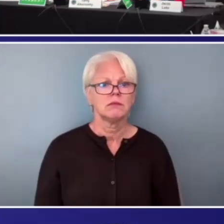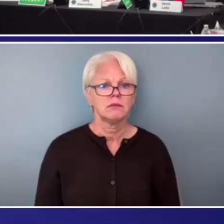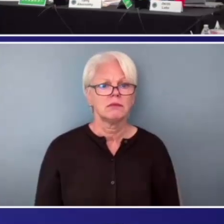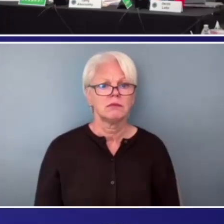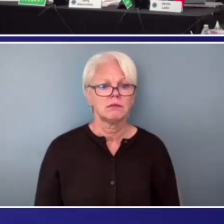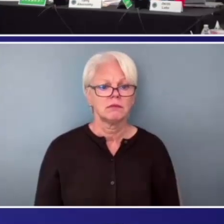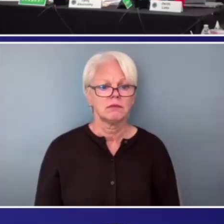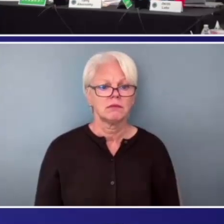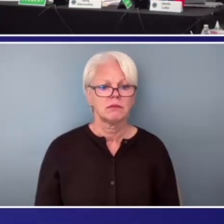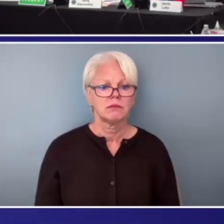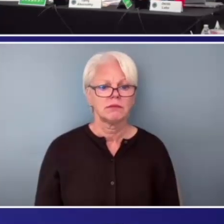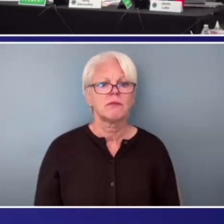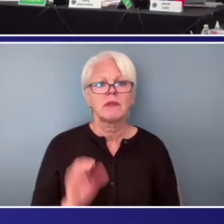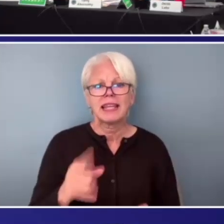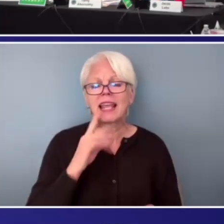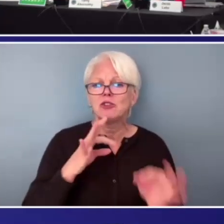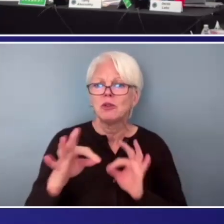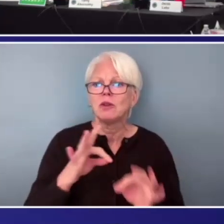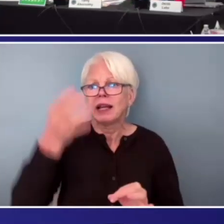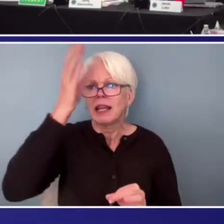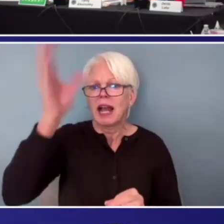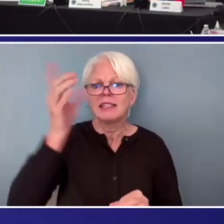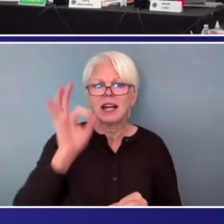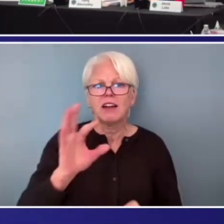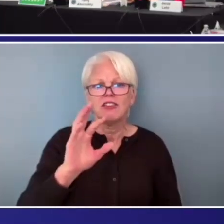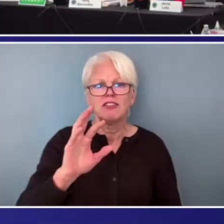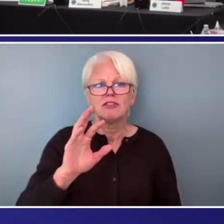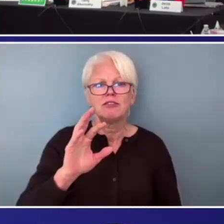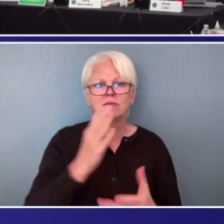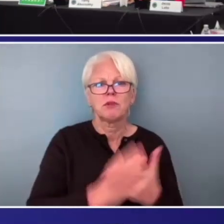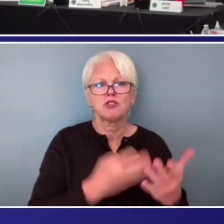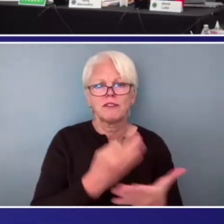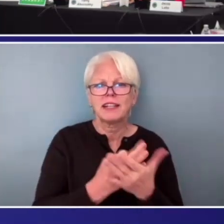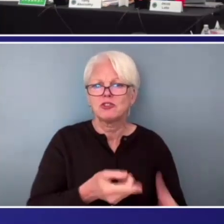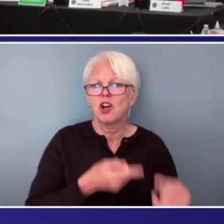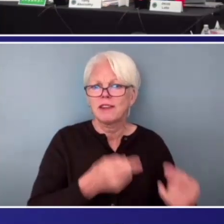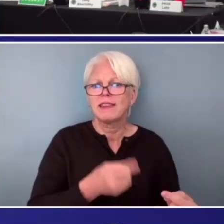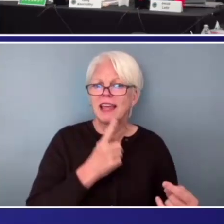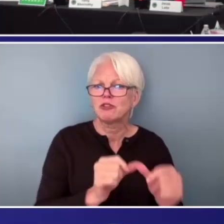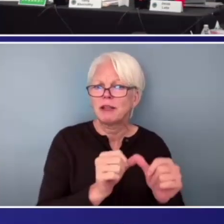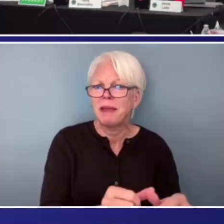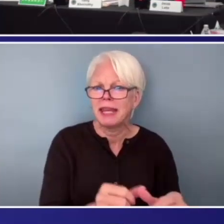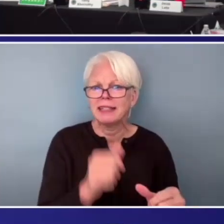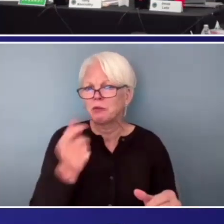Sorry, Jacob, can you elaborate on concepts of PFH that remain versus removed? Insofar as the aggregate monthly income